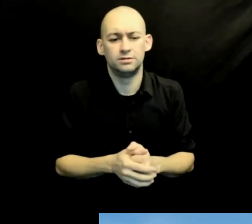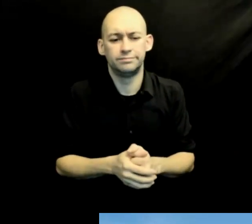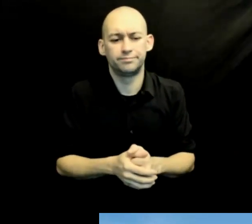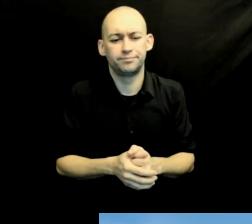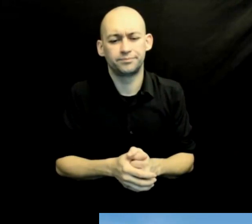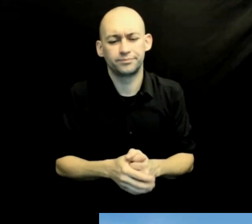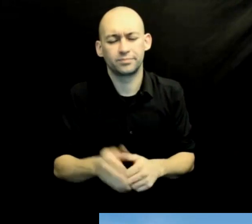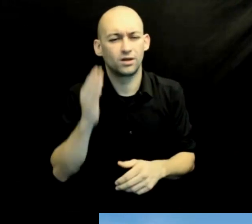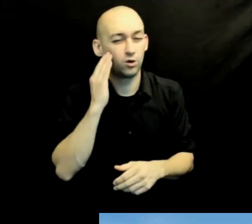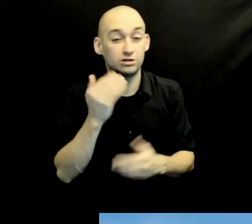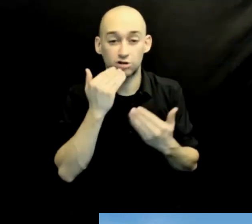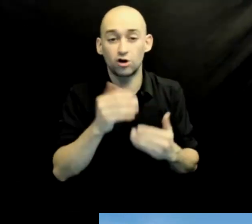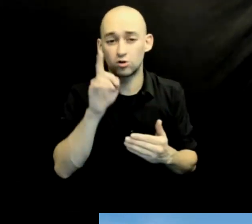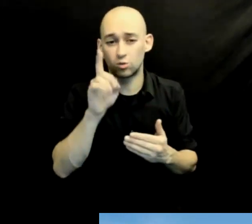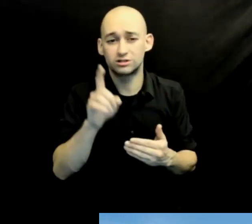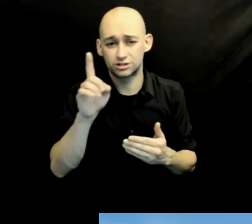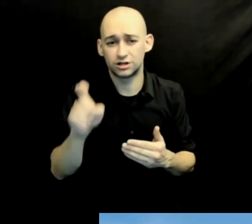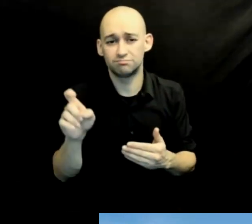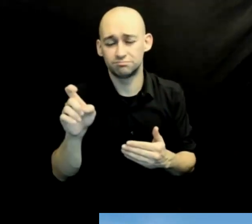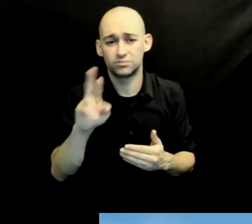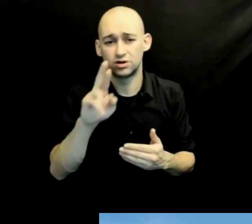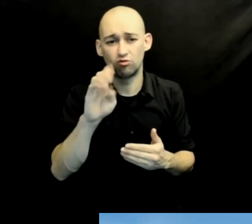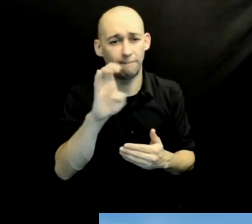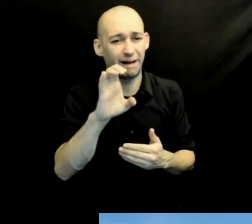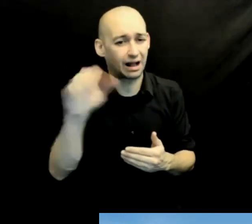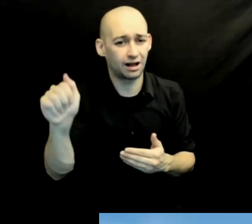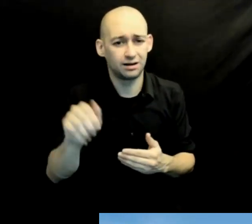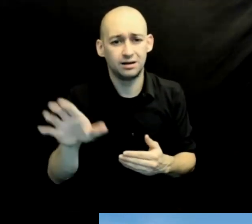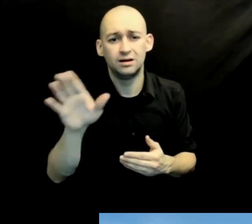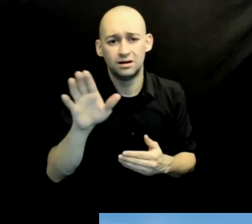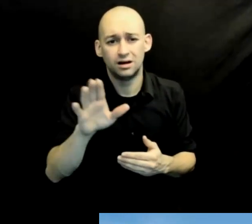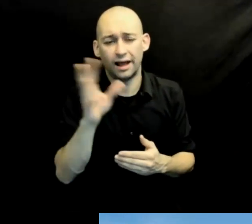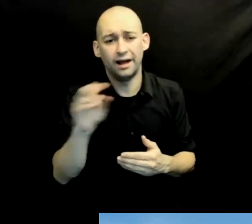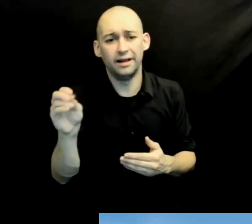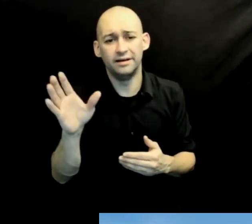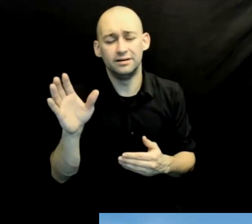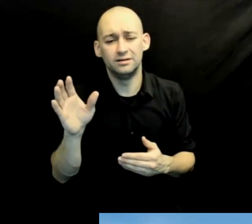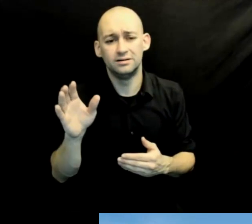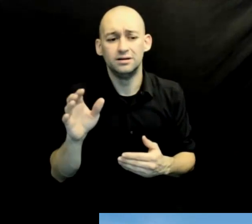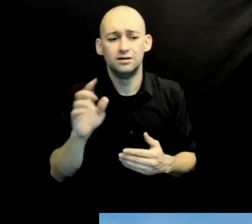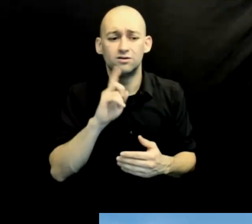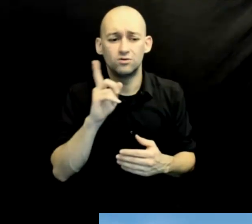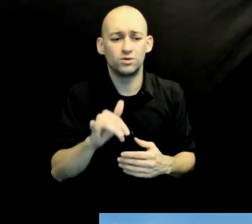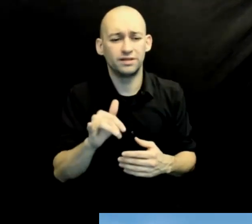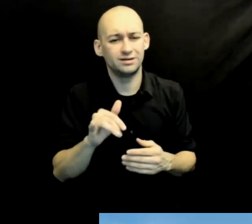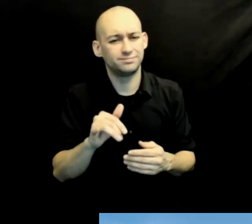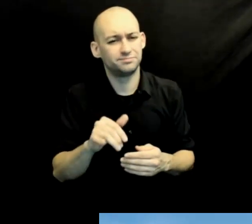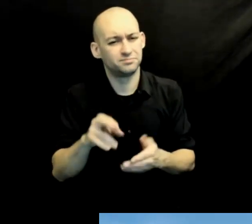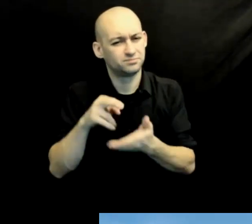You know, that's a really great question, Rebecca and really defer to your expertise. And again,